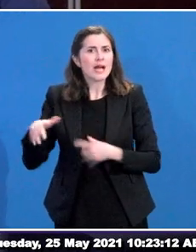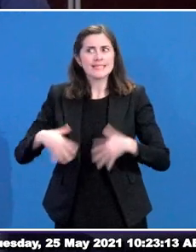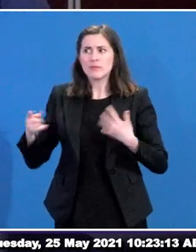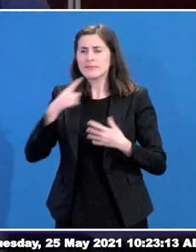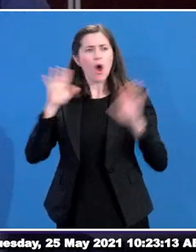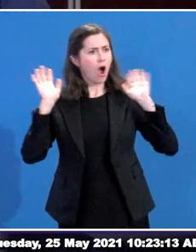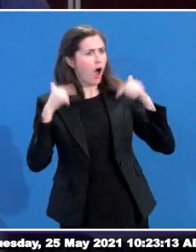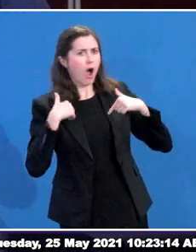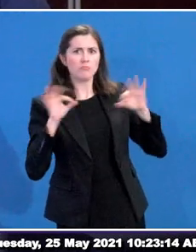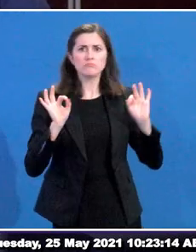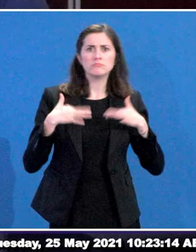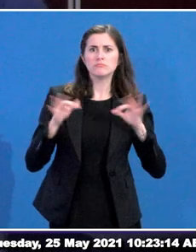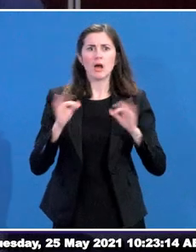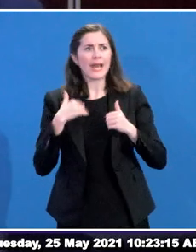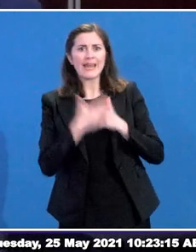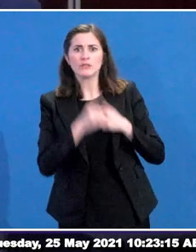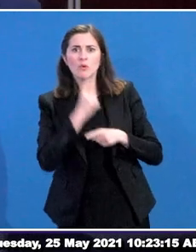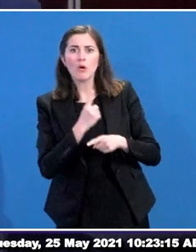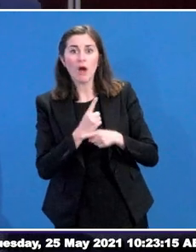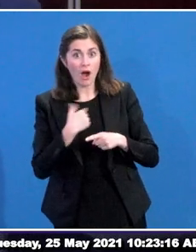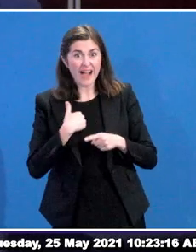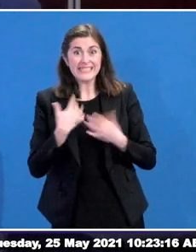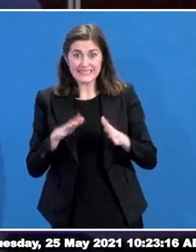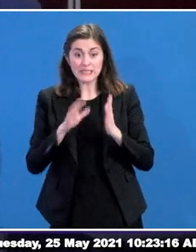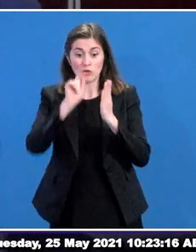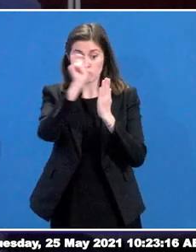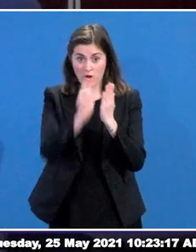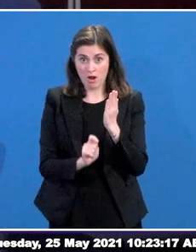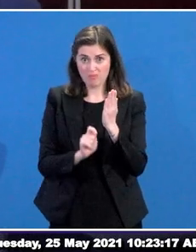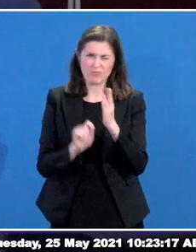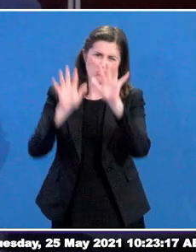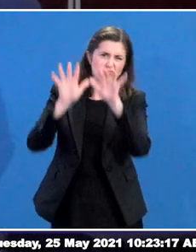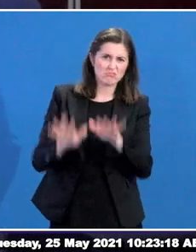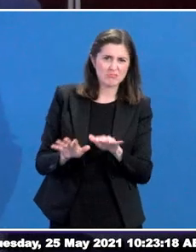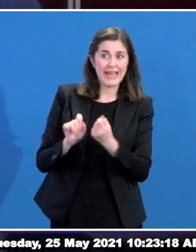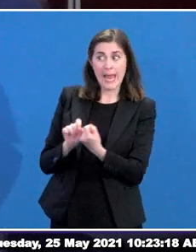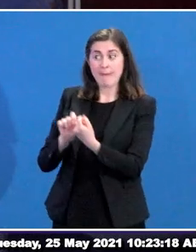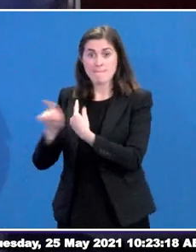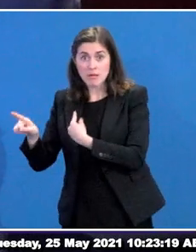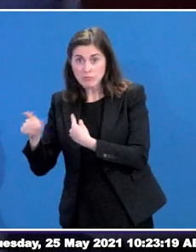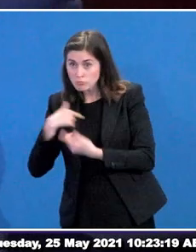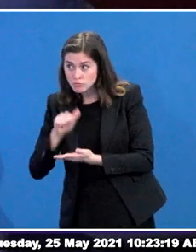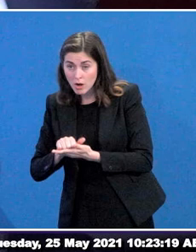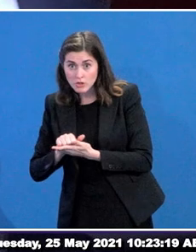I sent them back to him and asked him to, if I've got this wrong, to feed back, I mean, from memory